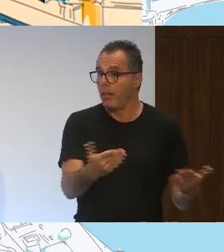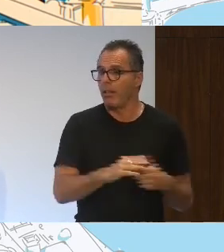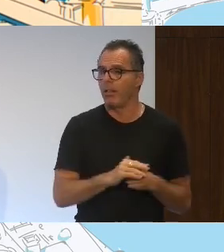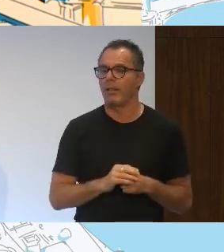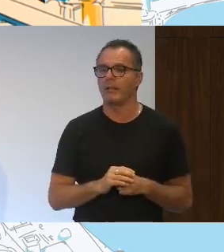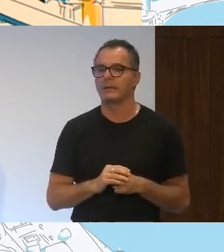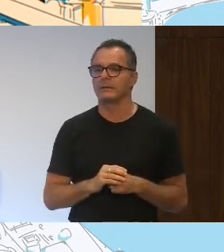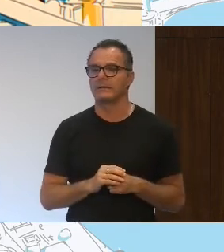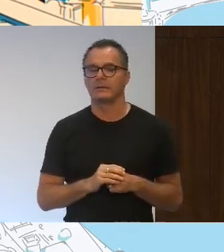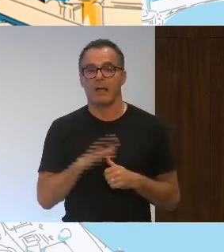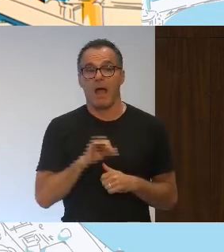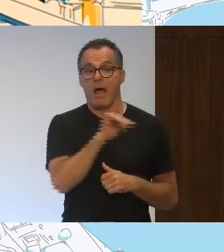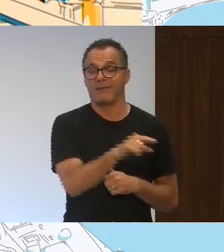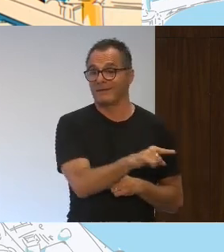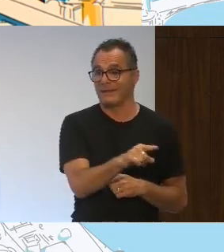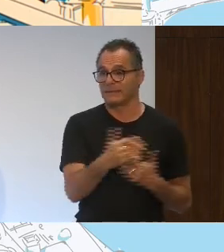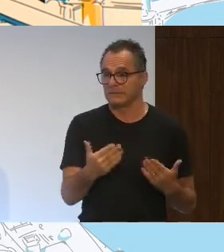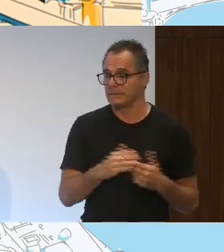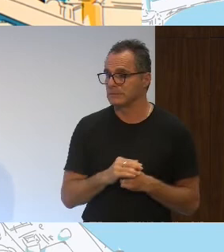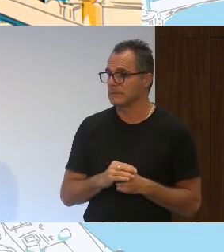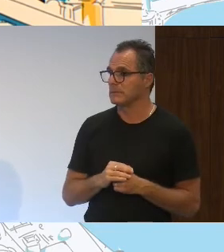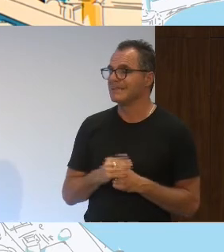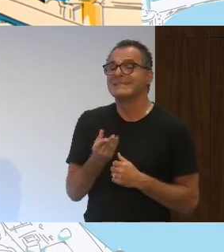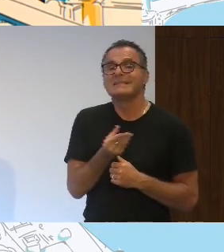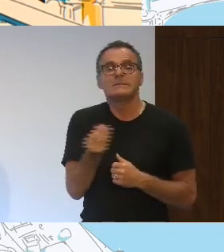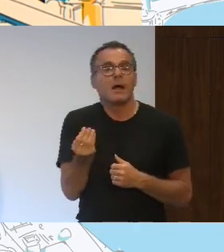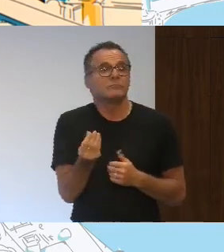And after that, there are some really other good targets around.